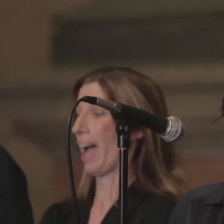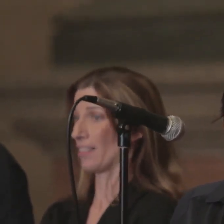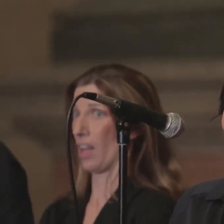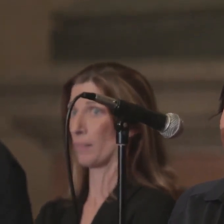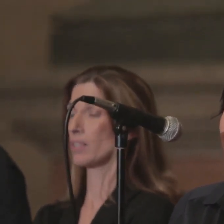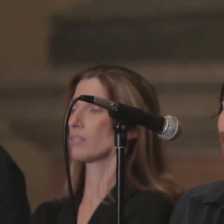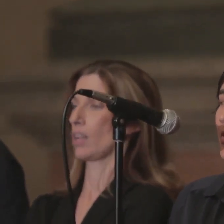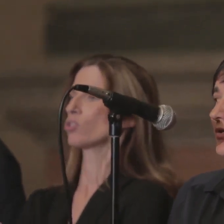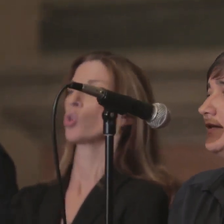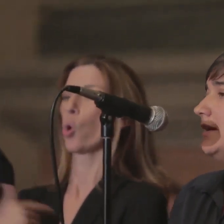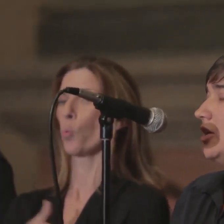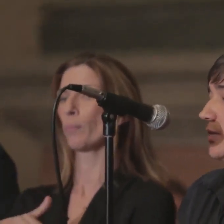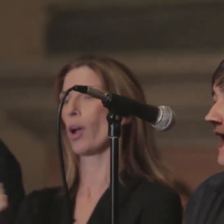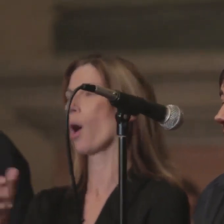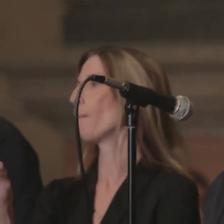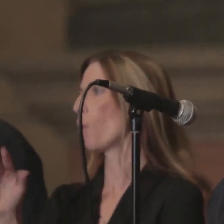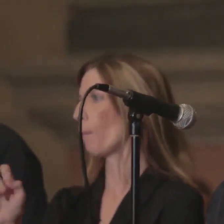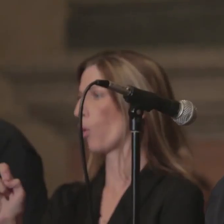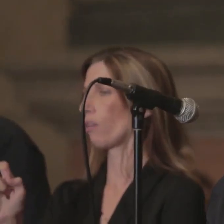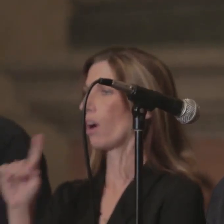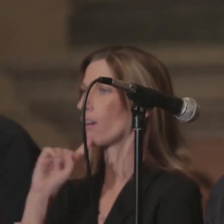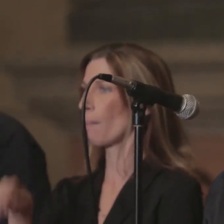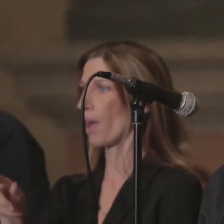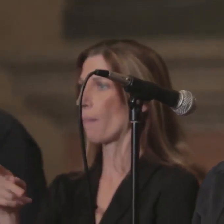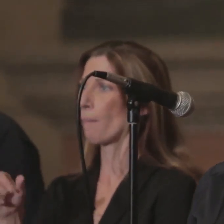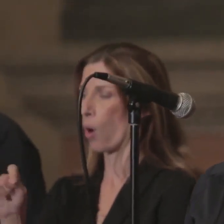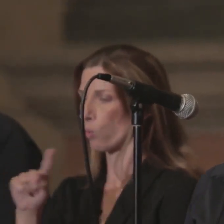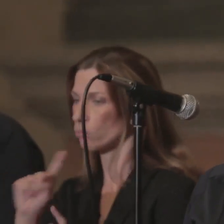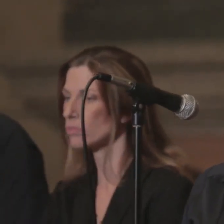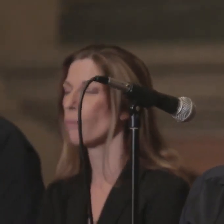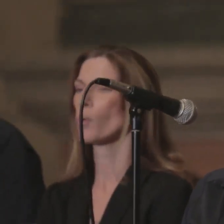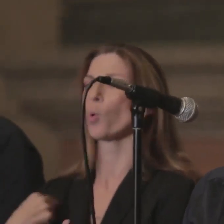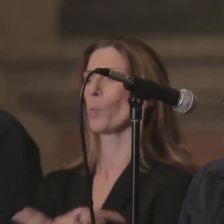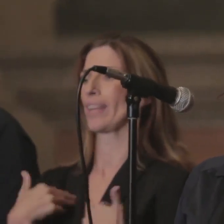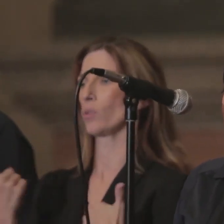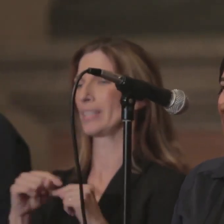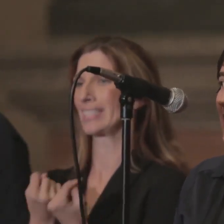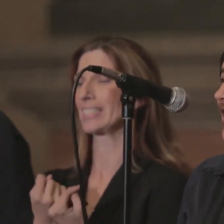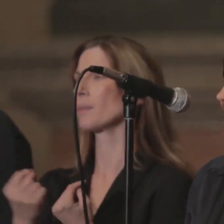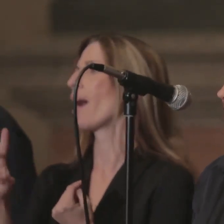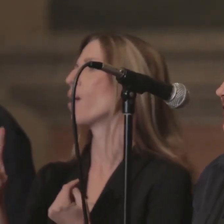out our mobile command post. We had a team at Webster, Webster Elementary and then